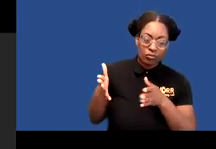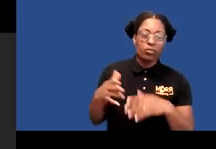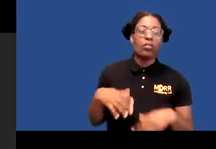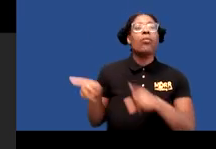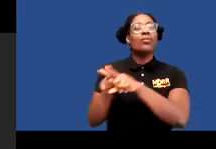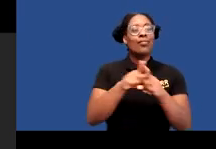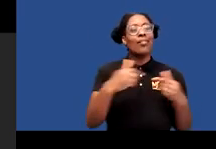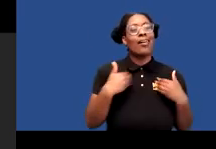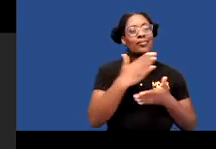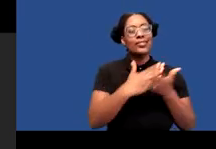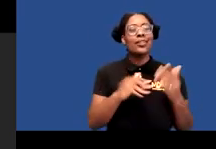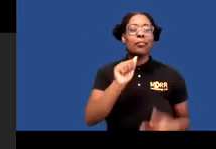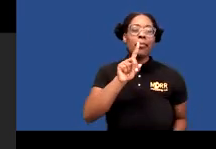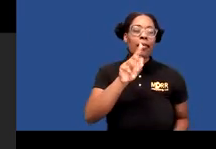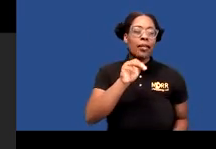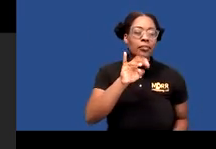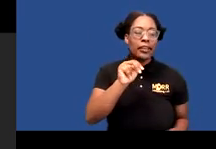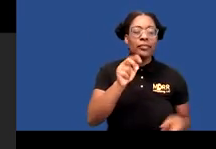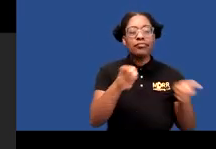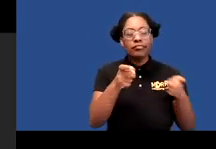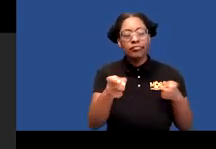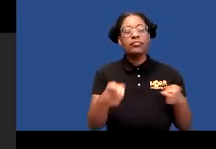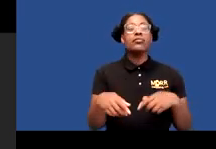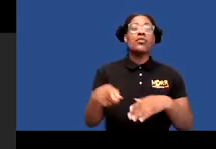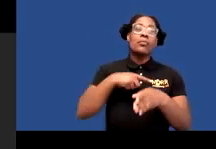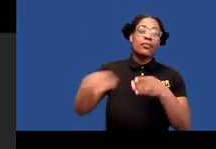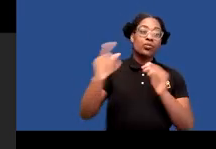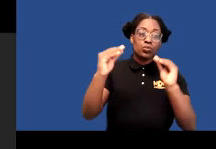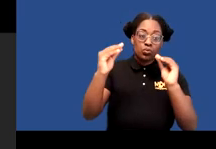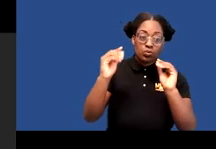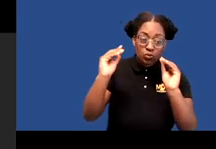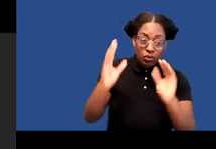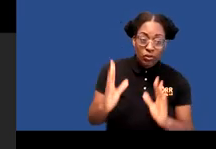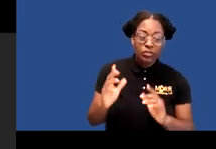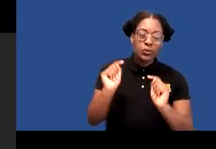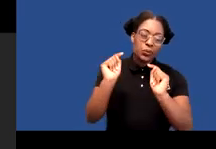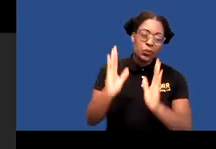We've got professional tutors, graduate student tutors, and undergraduate student tutors.